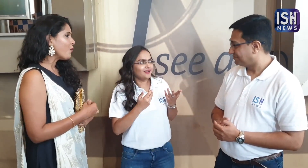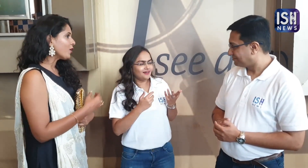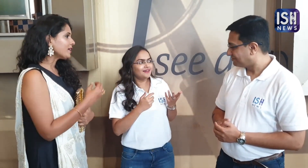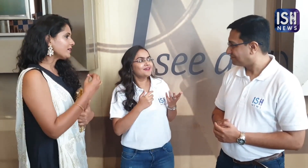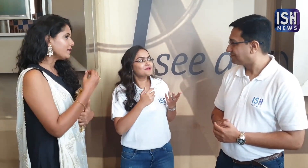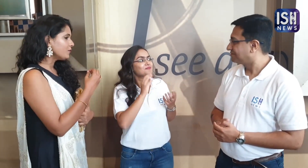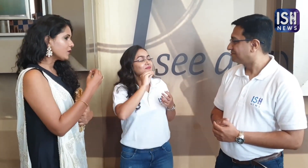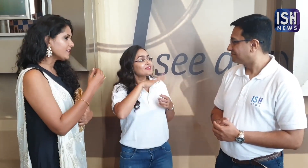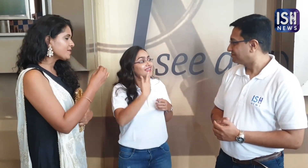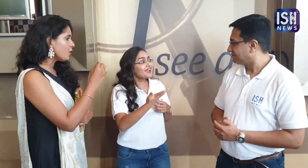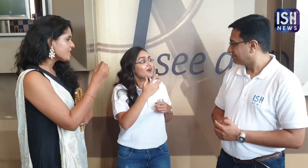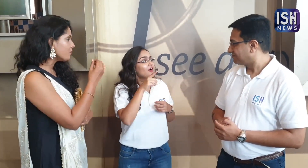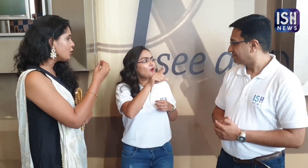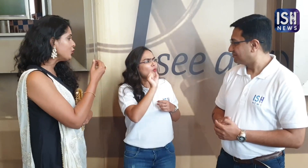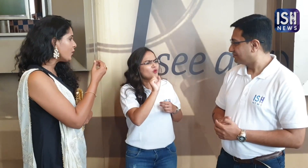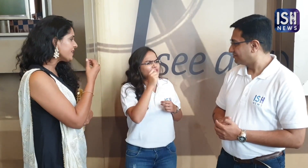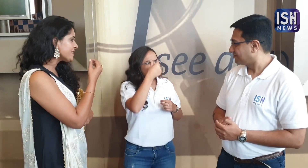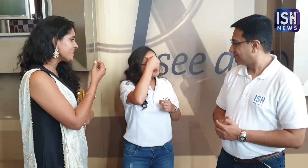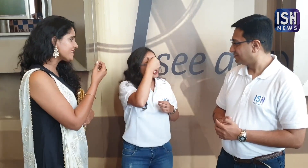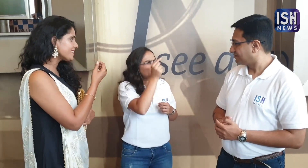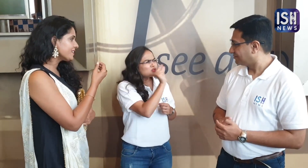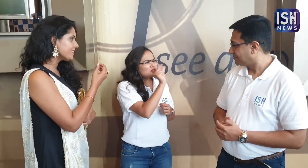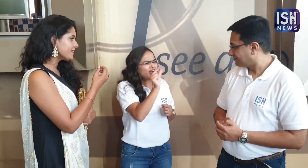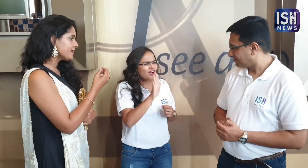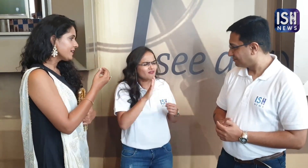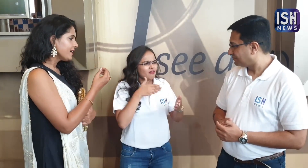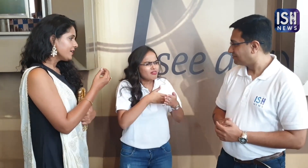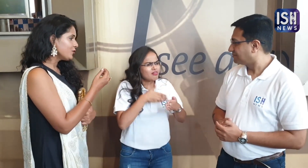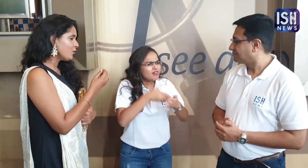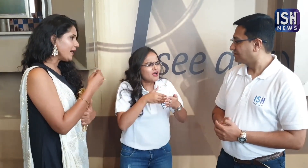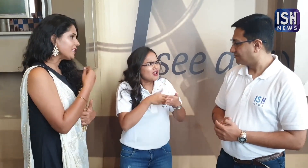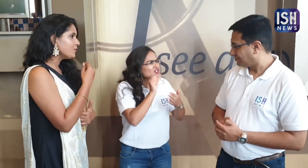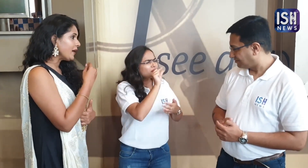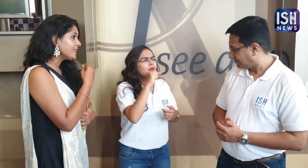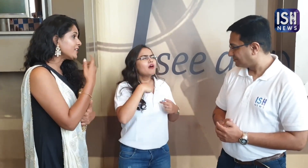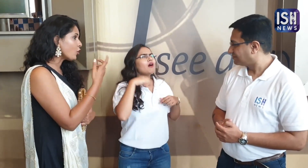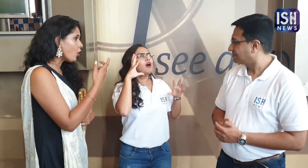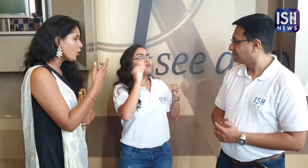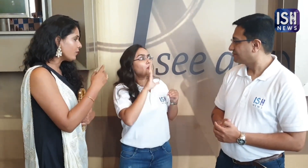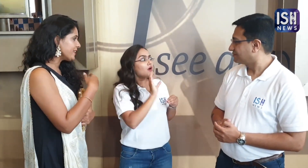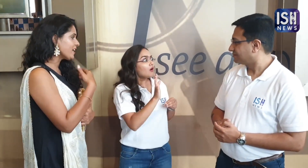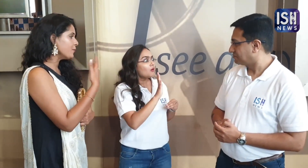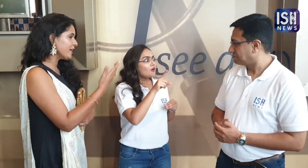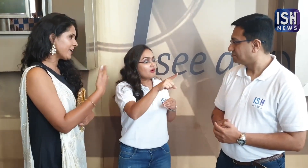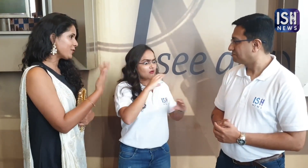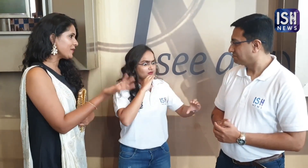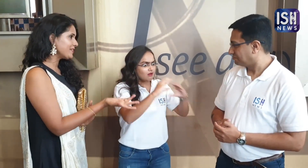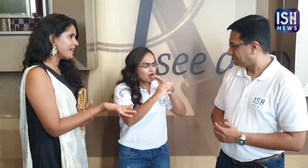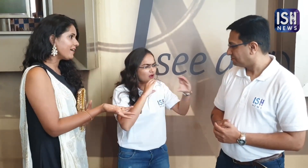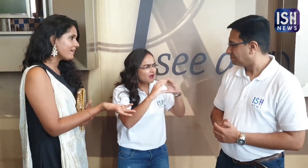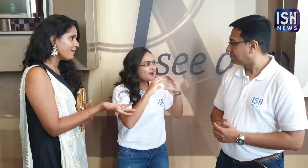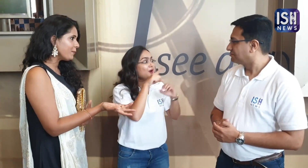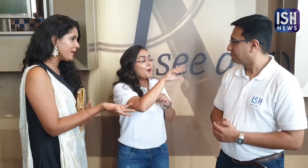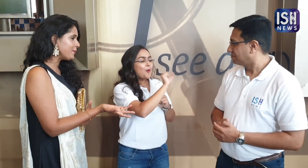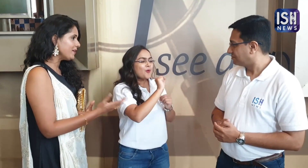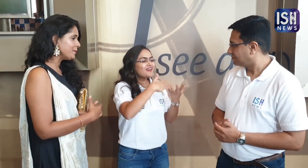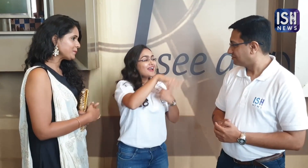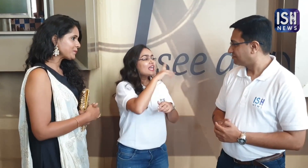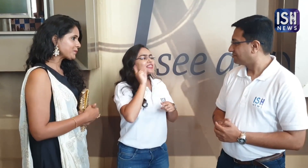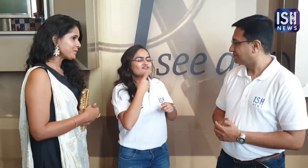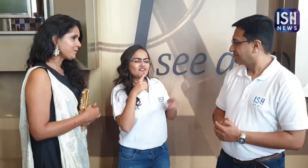and small nuances while they communicate with each other.